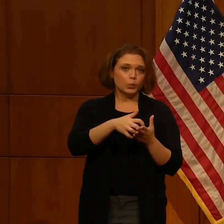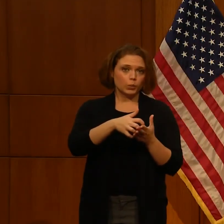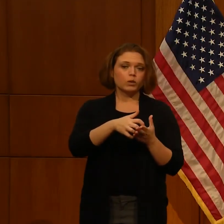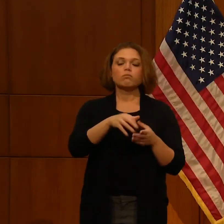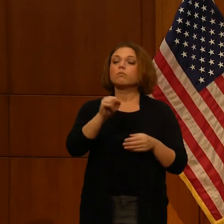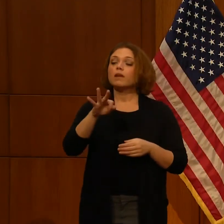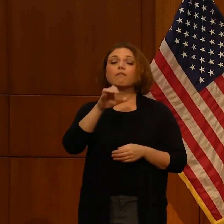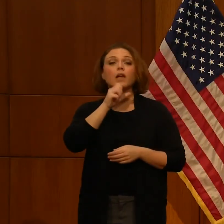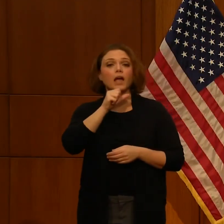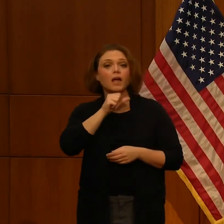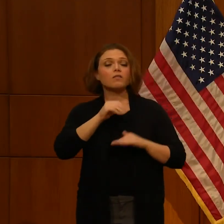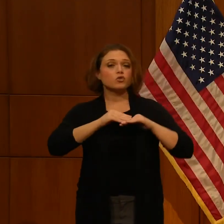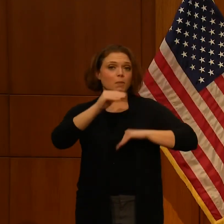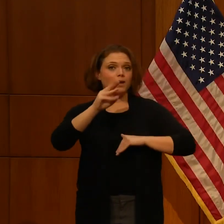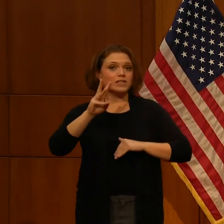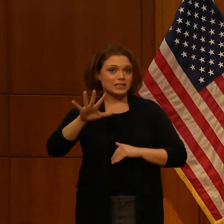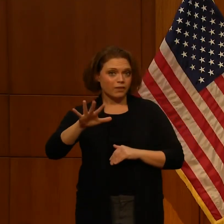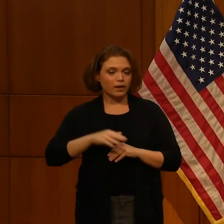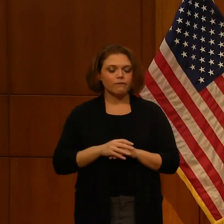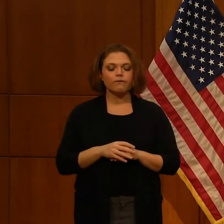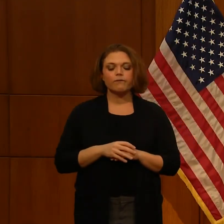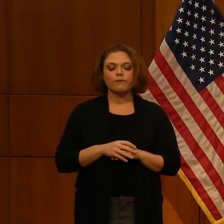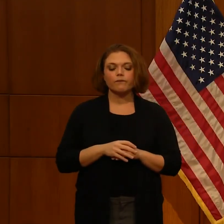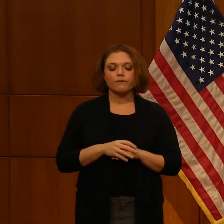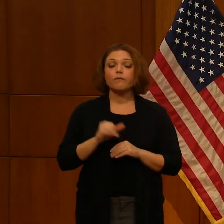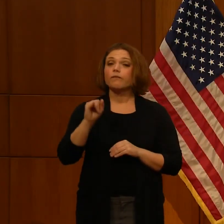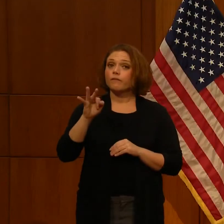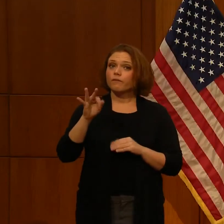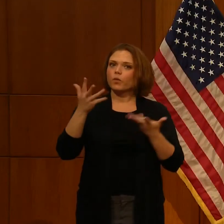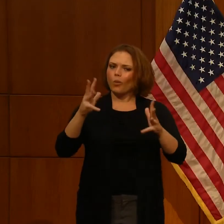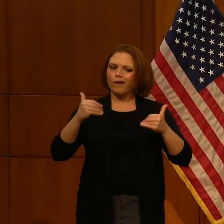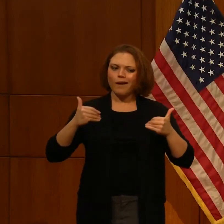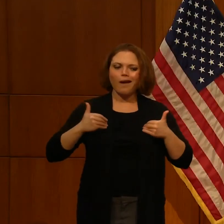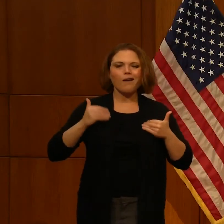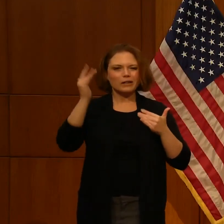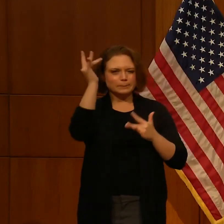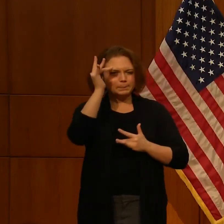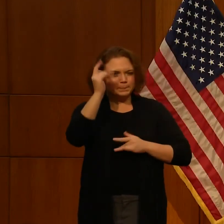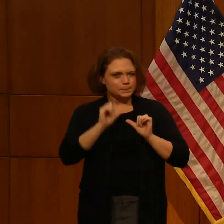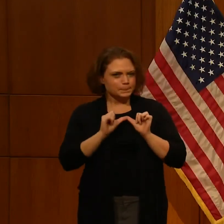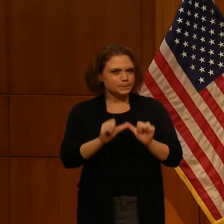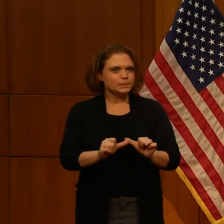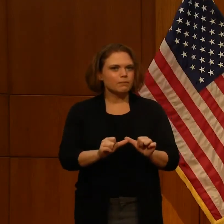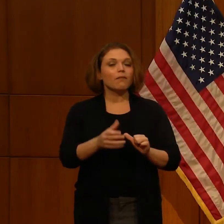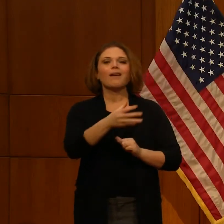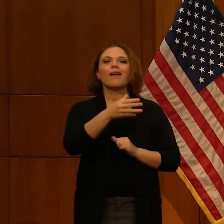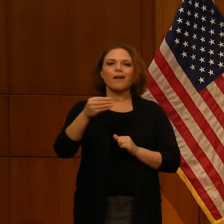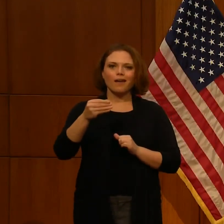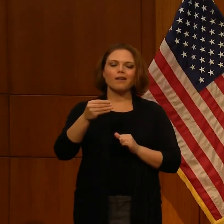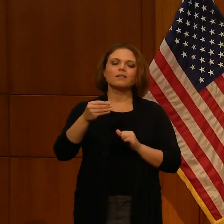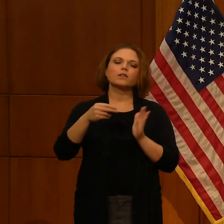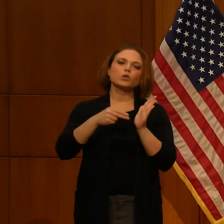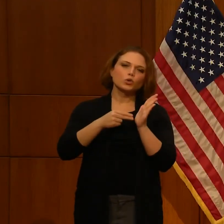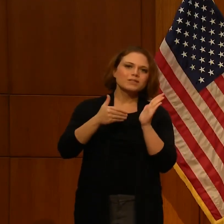COMPROMISED PEOPLE 65 YEARS OLD AND UP. PEOPLE WITH UNDERLYING